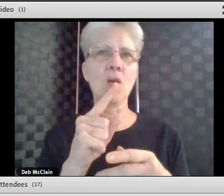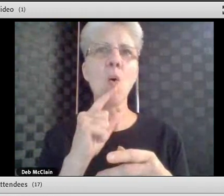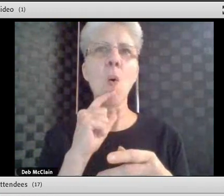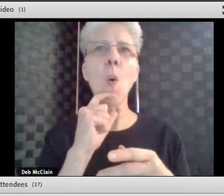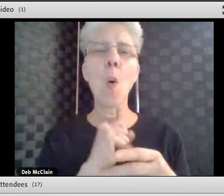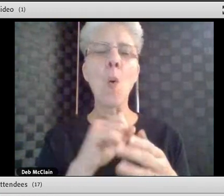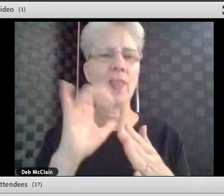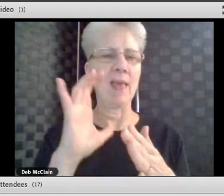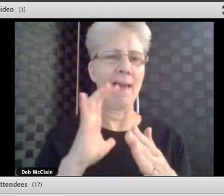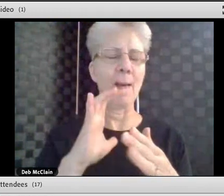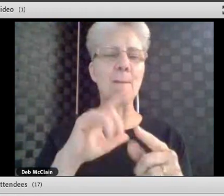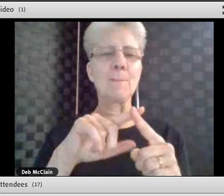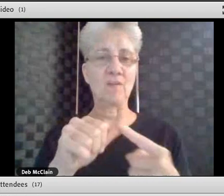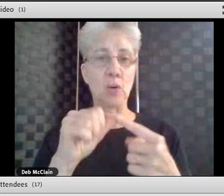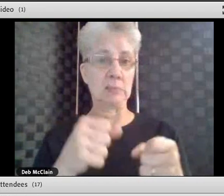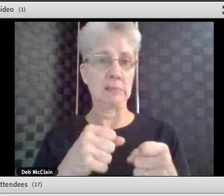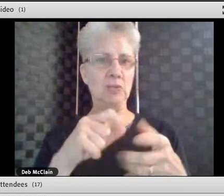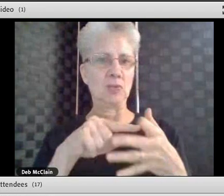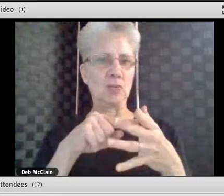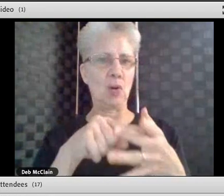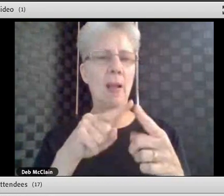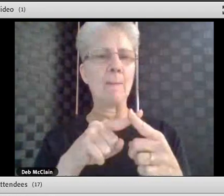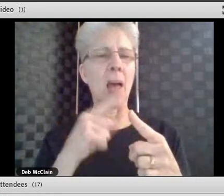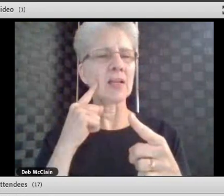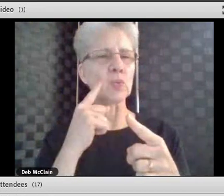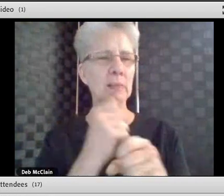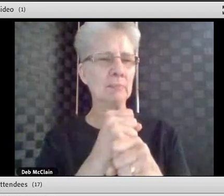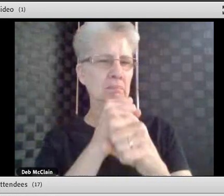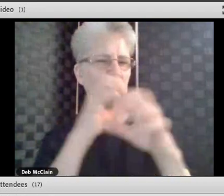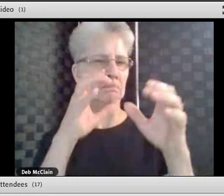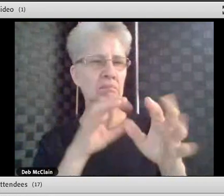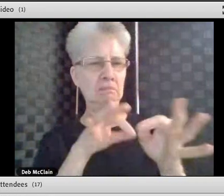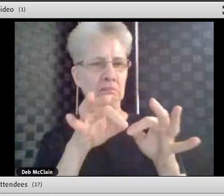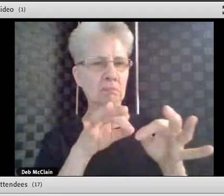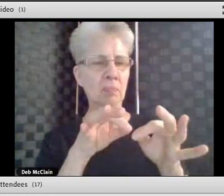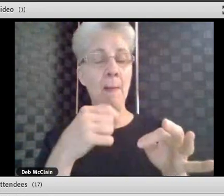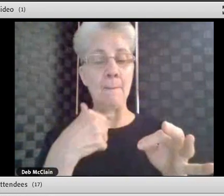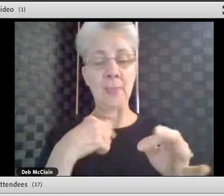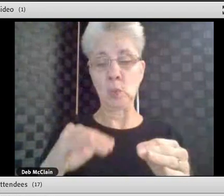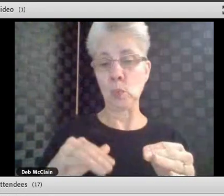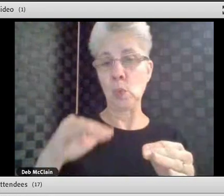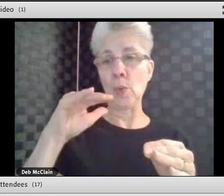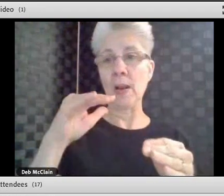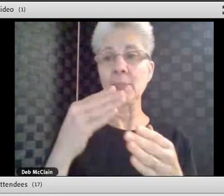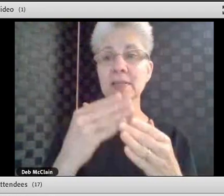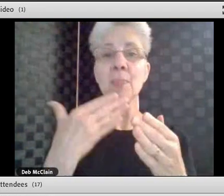but I just want to paint the picture for you. For me growing up, some of the best nights watching television